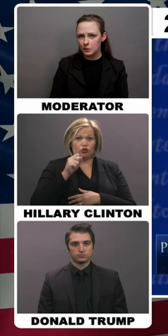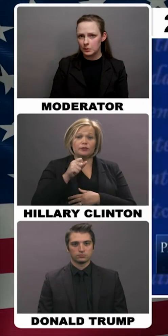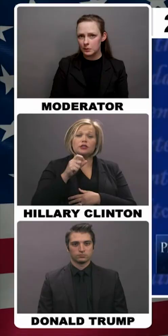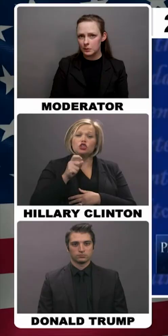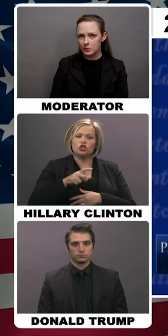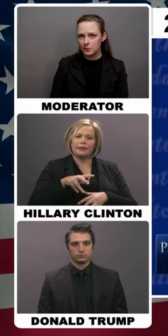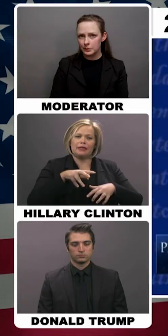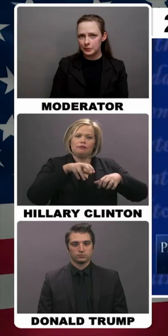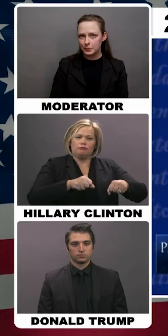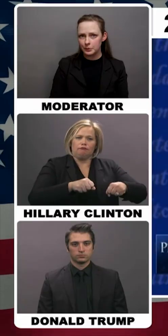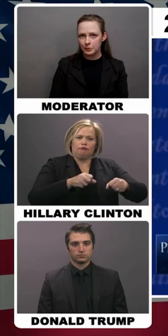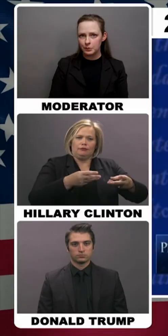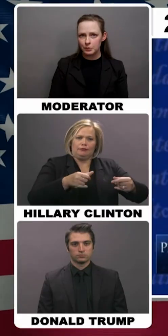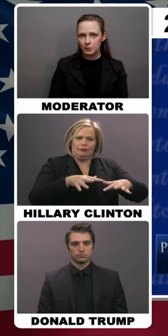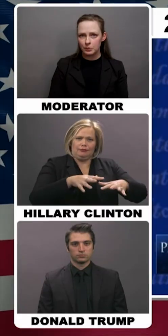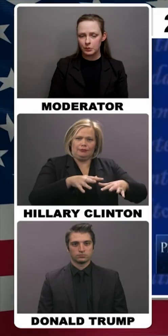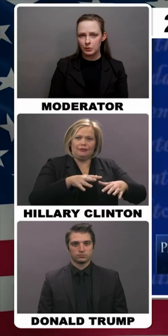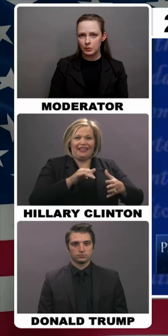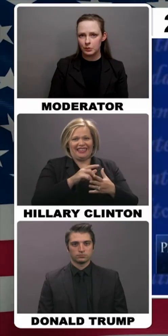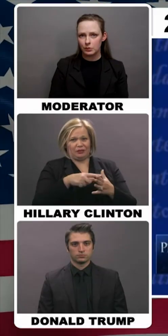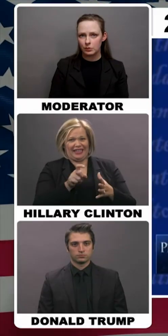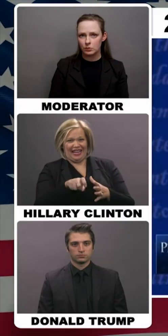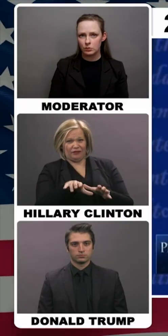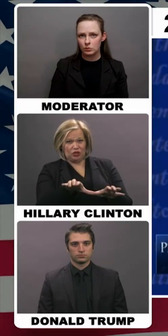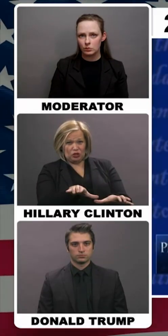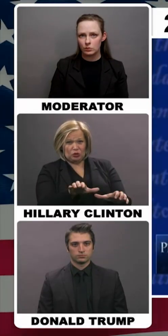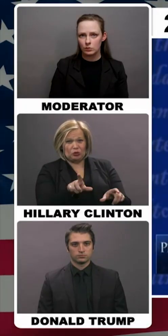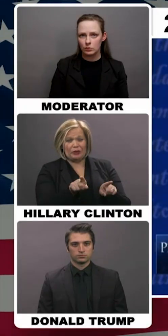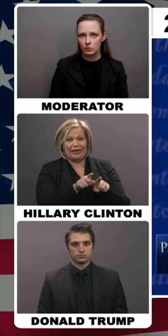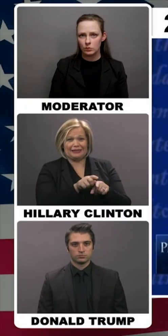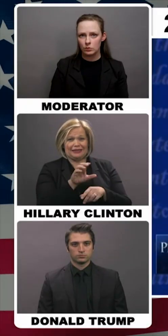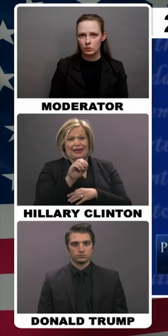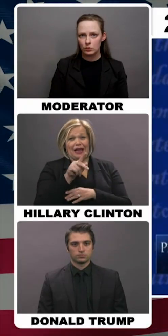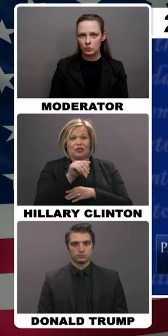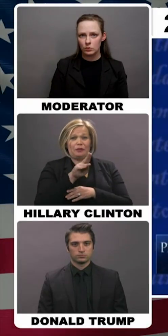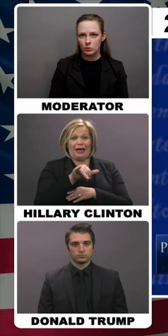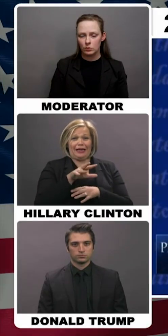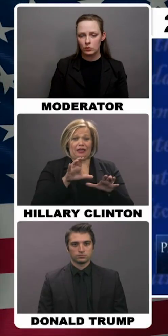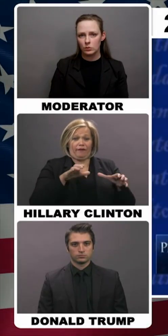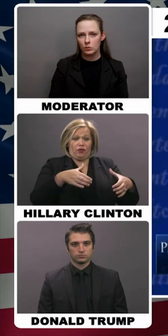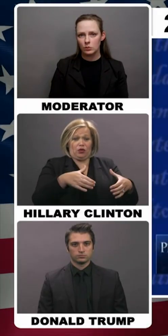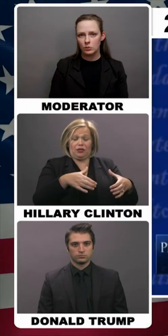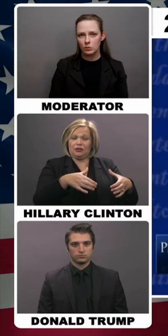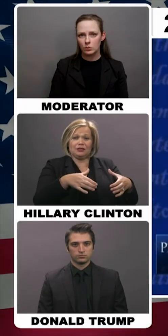territory, which is what they would have to do as an occupying force. I don't think that is a smart strategy.